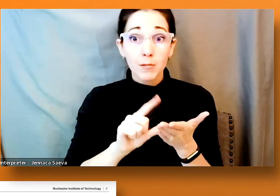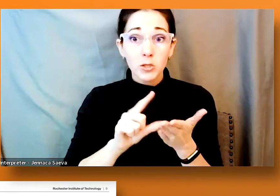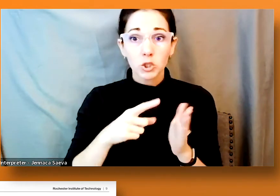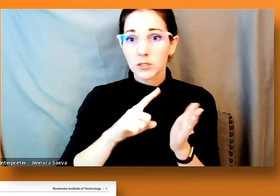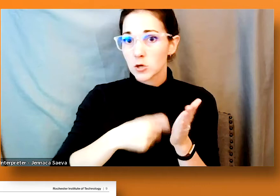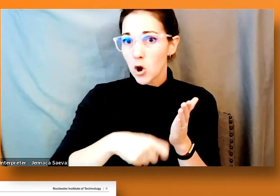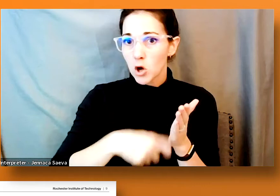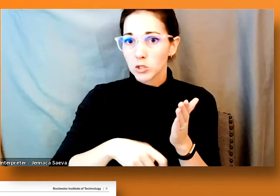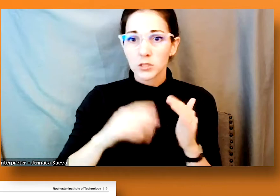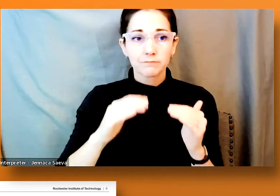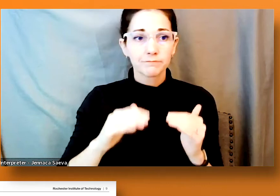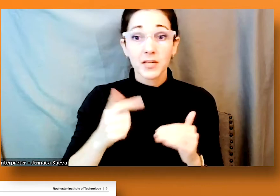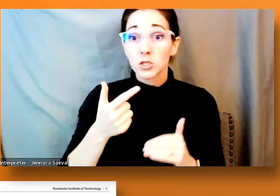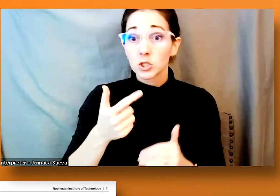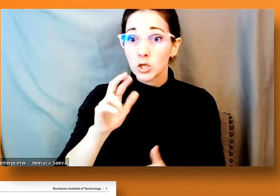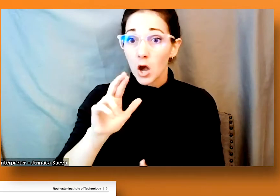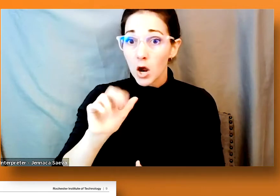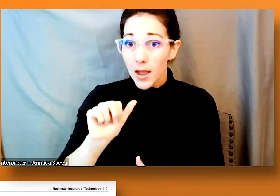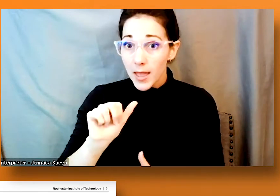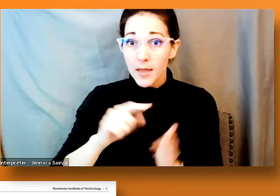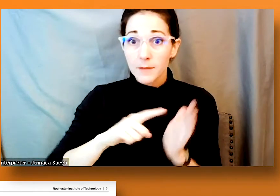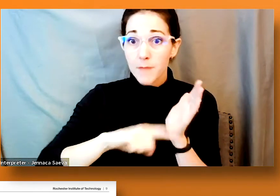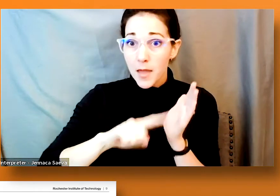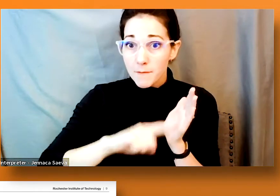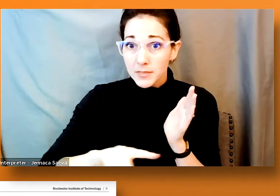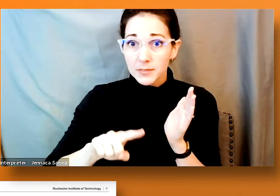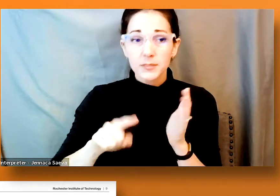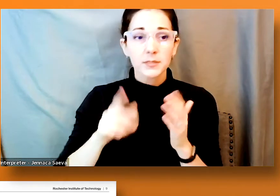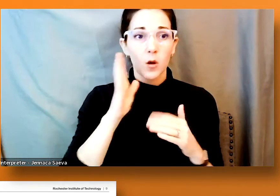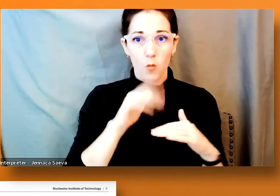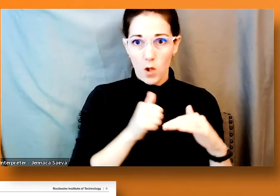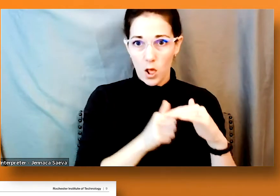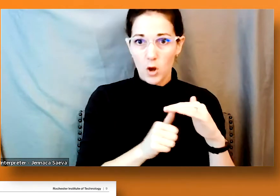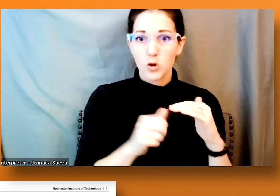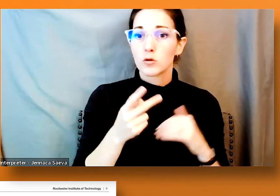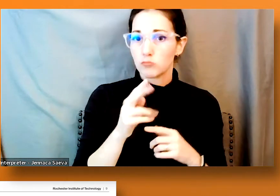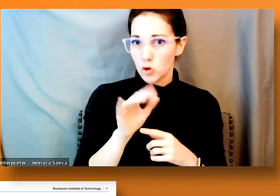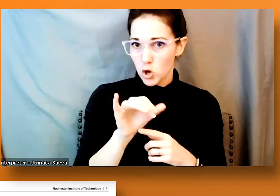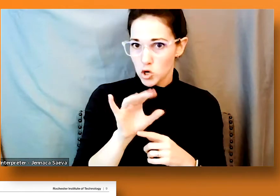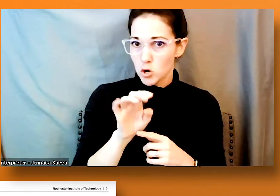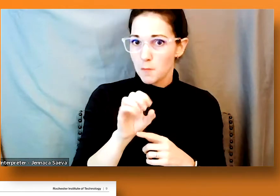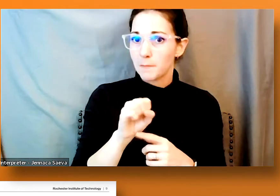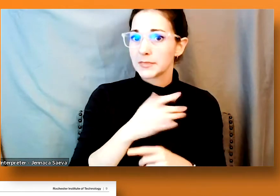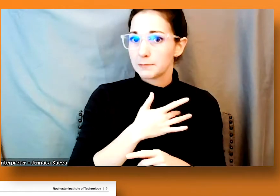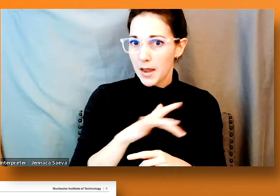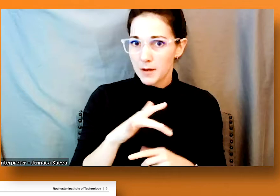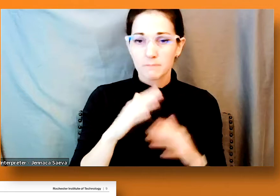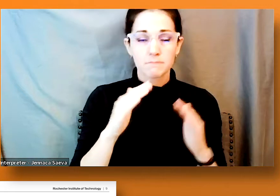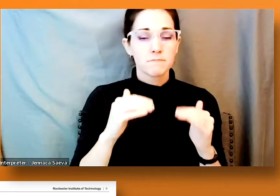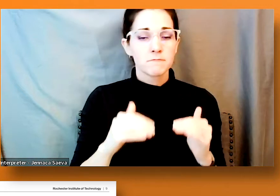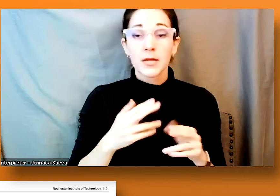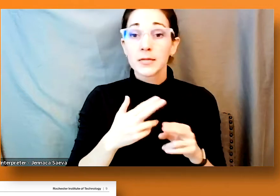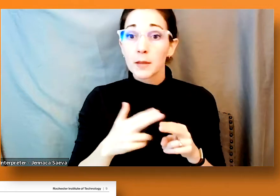GRA payments you'll see under procurements-- temp help...